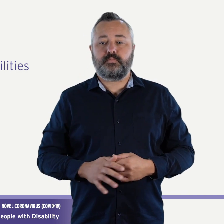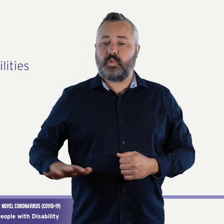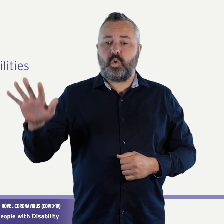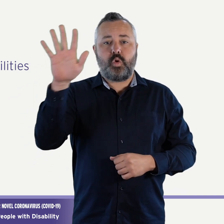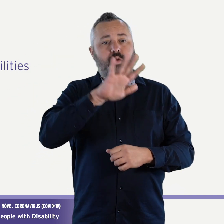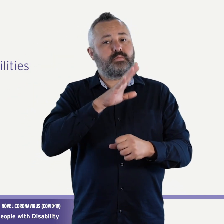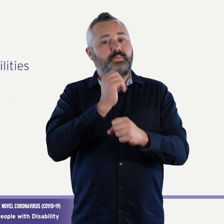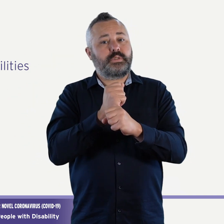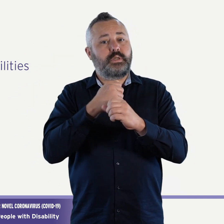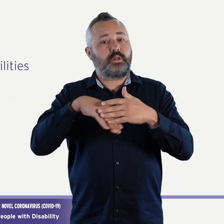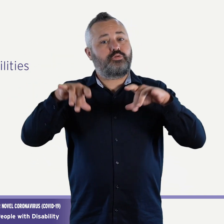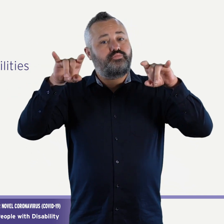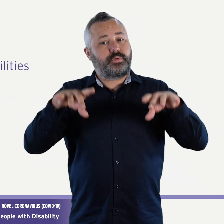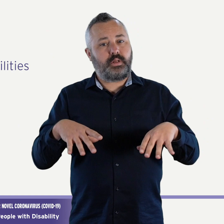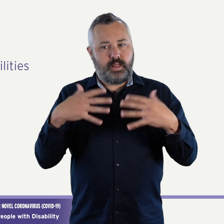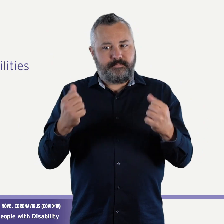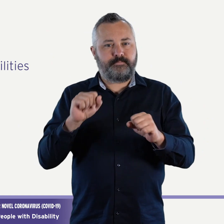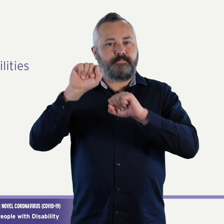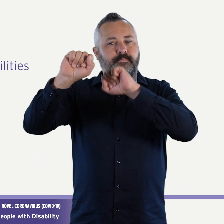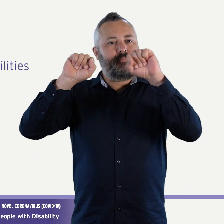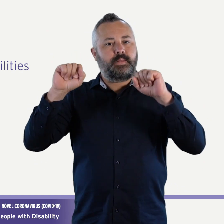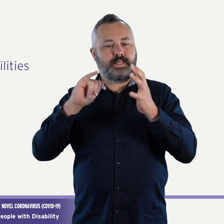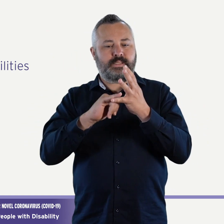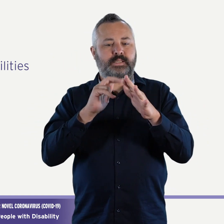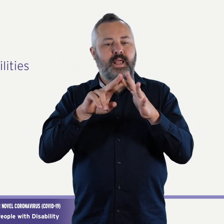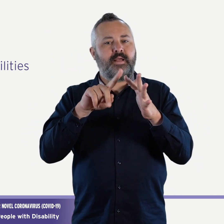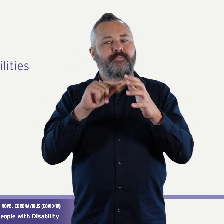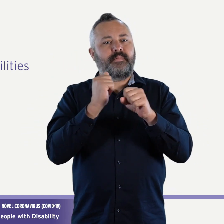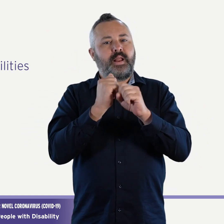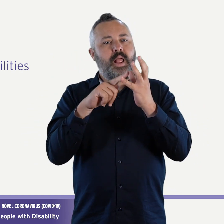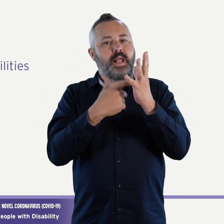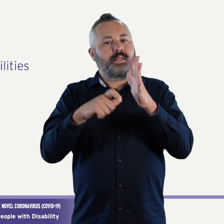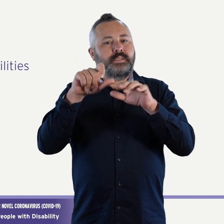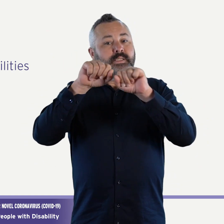All Australian governments play a role in minimising the risk of harm and protecting the rights